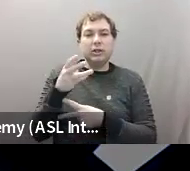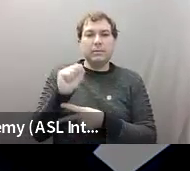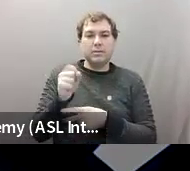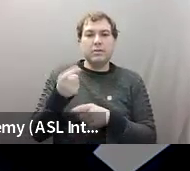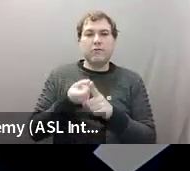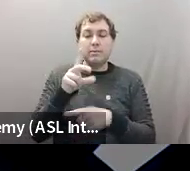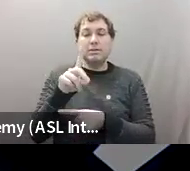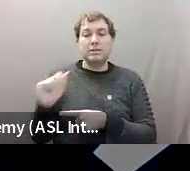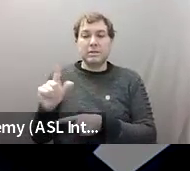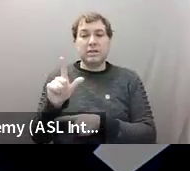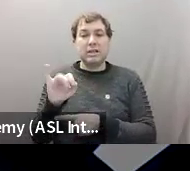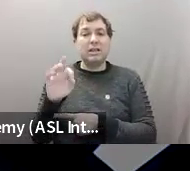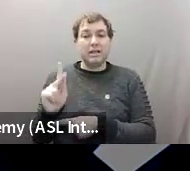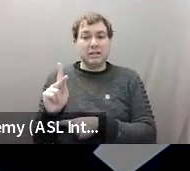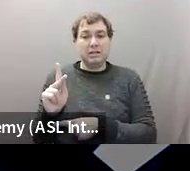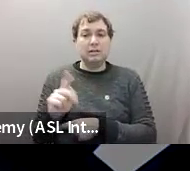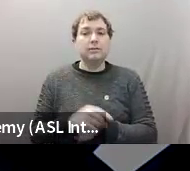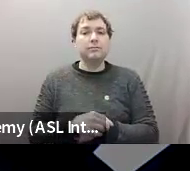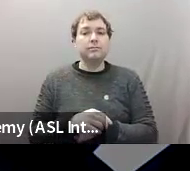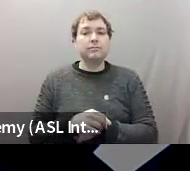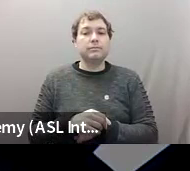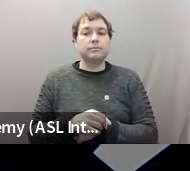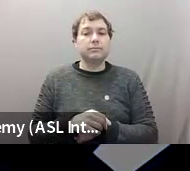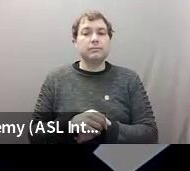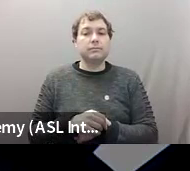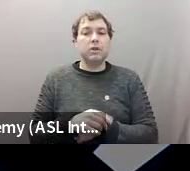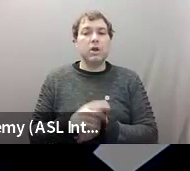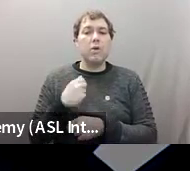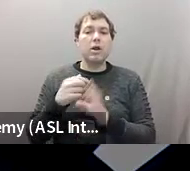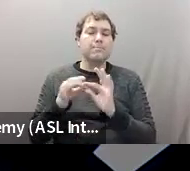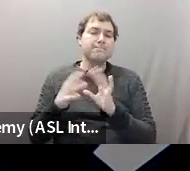james turner: and I just wanna get back up of what Troy was saying.